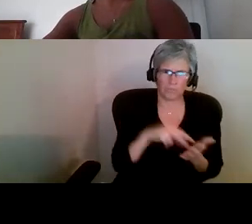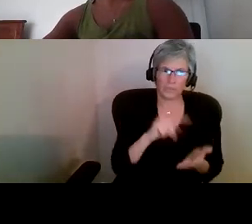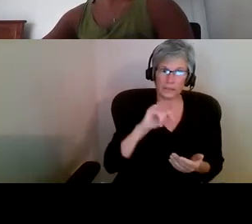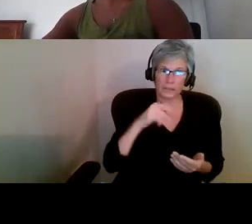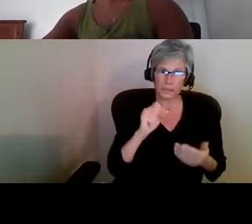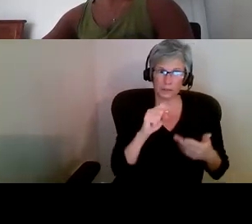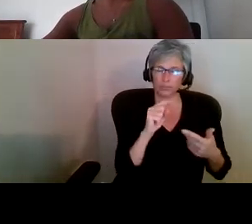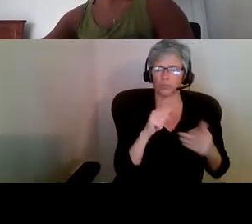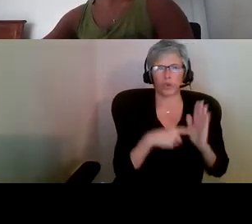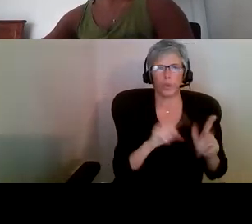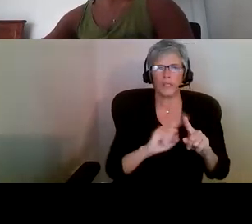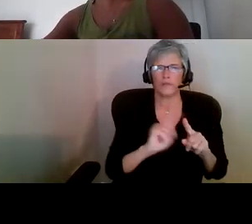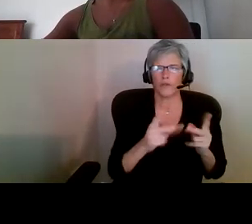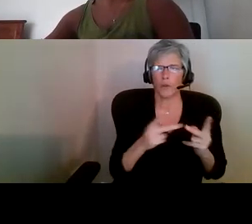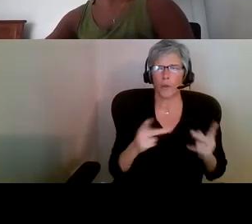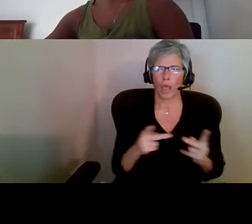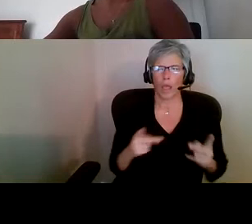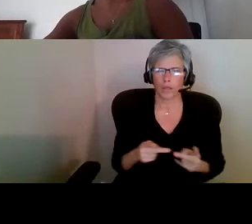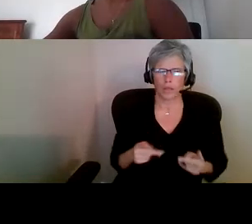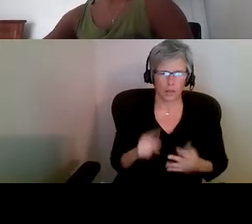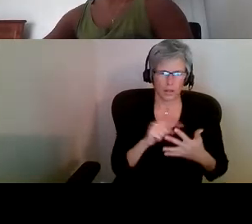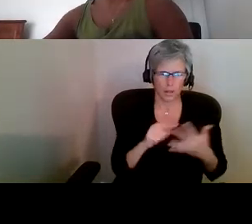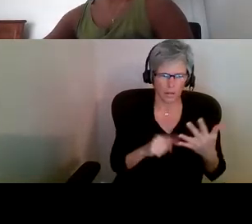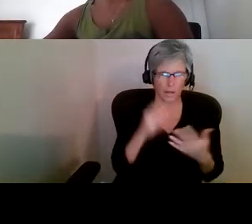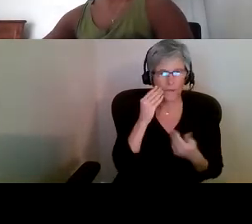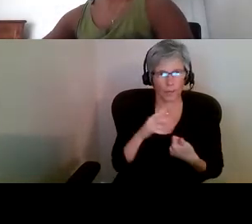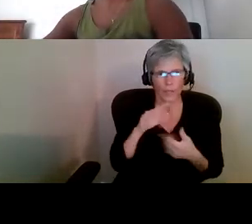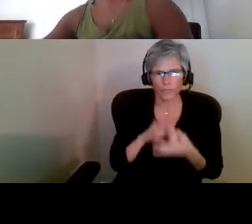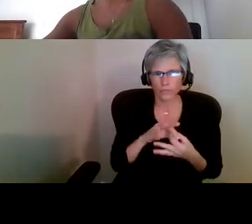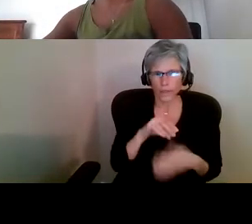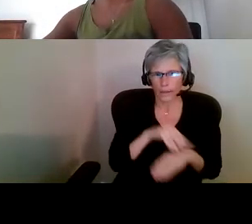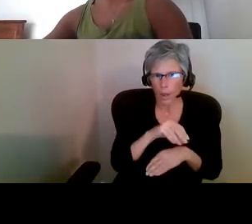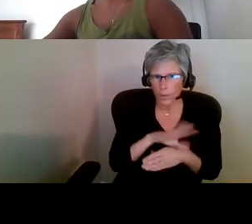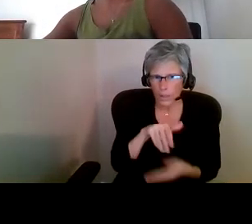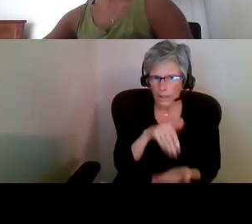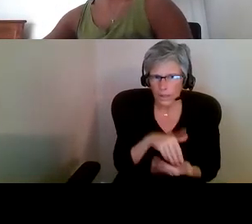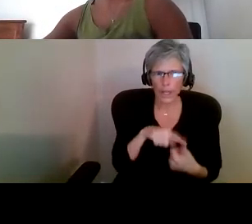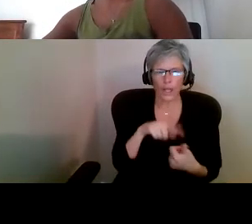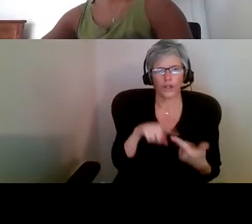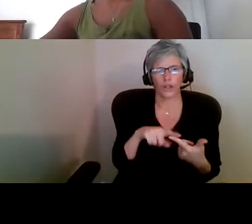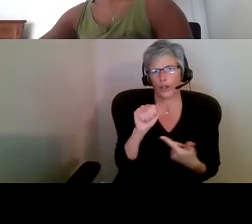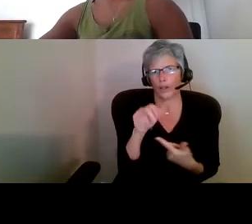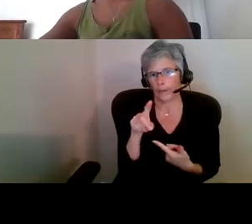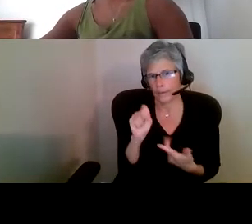information regarding the counseling center accessible of disability services student conduct.